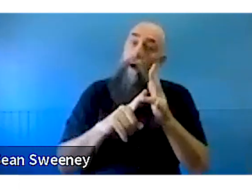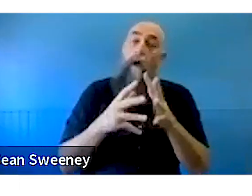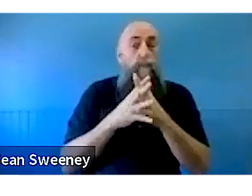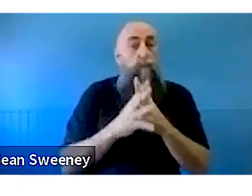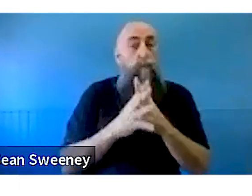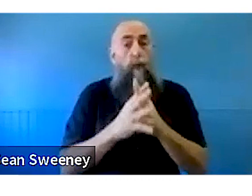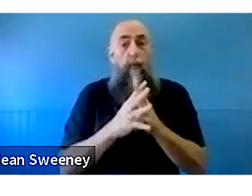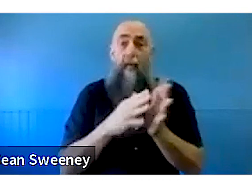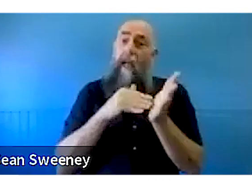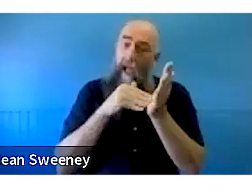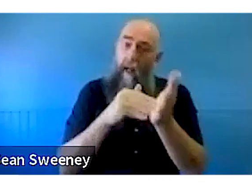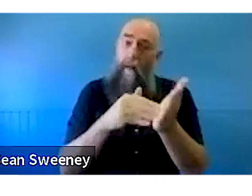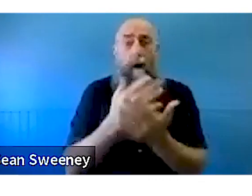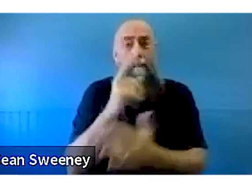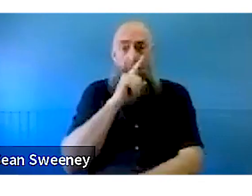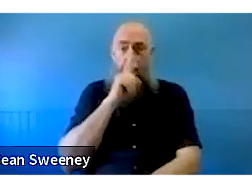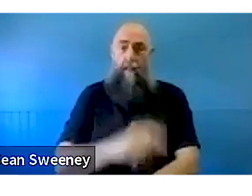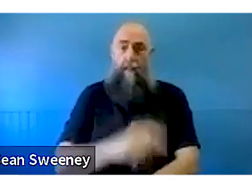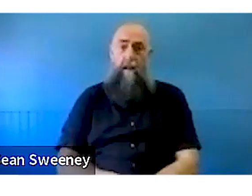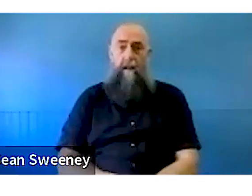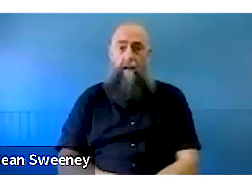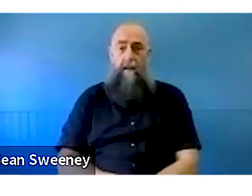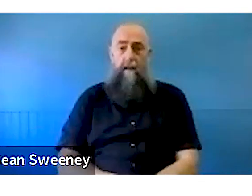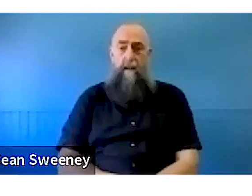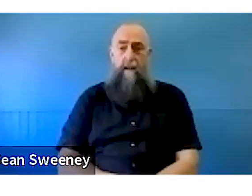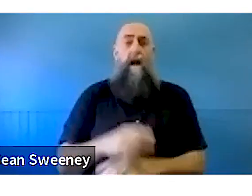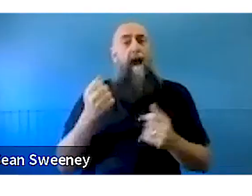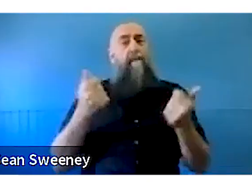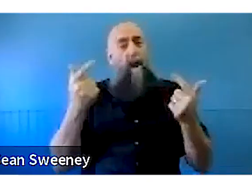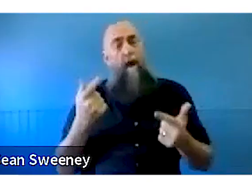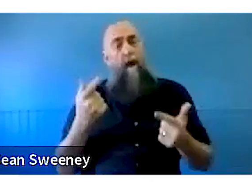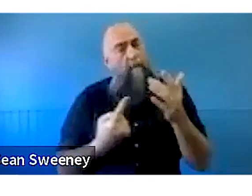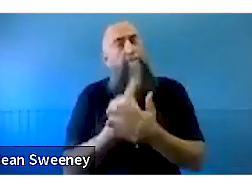people. There is a lot going on in the world at the moment.